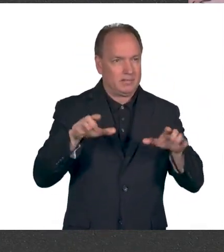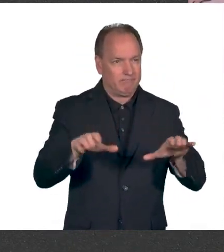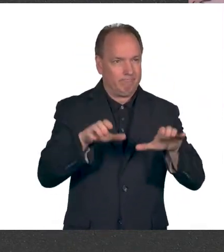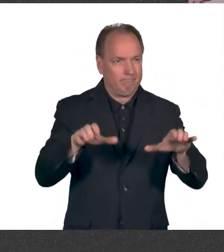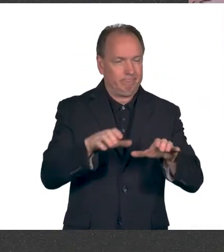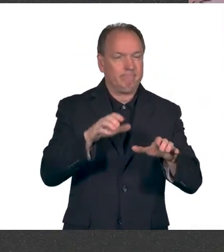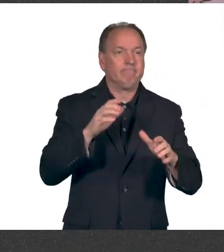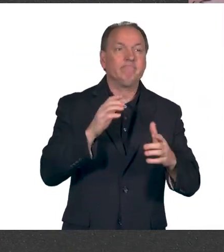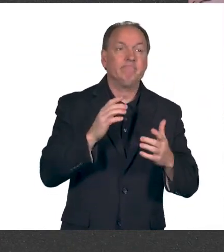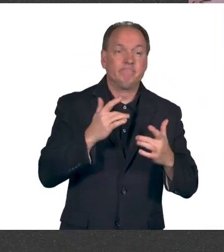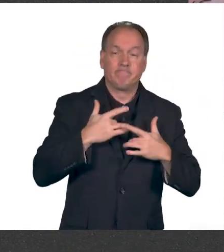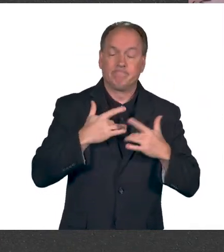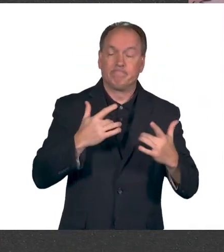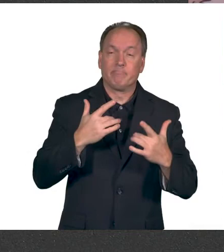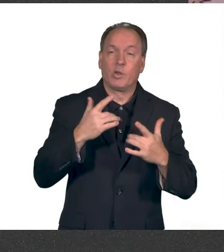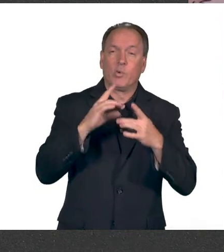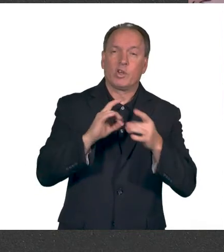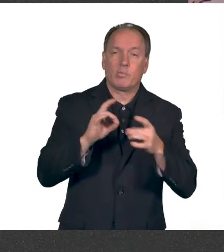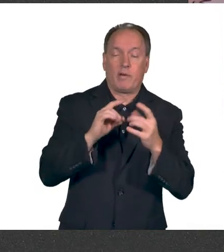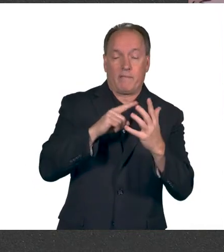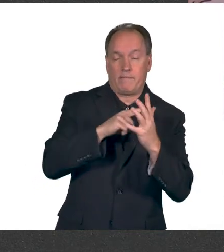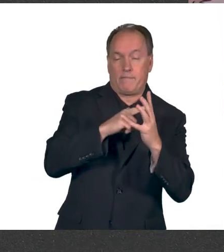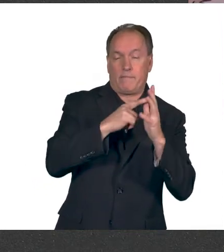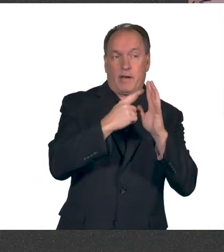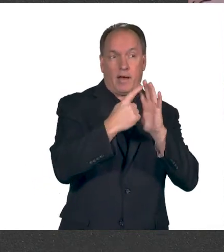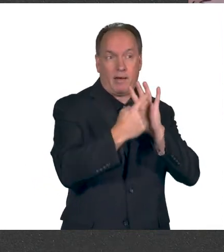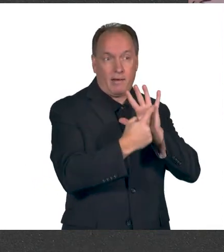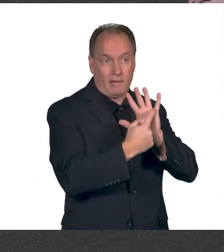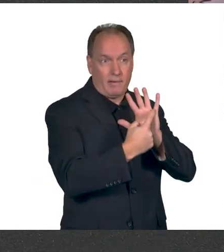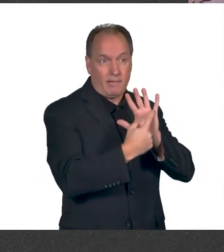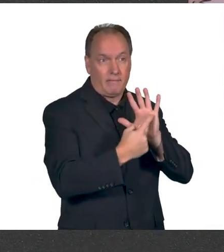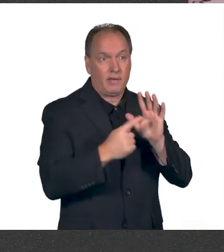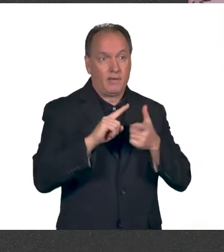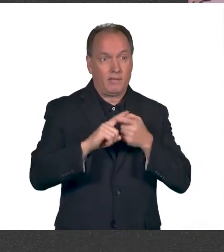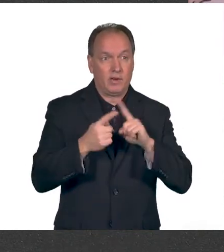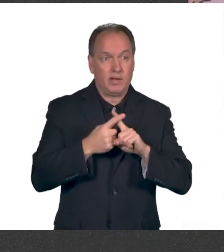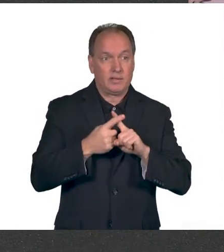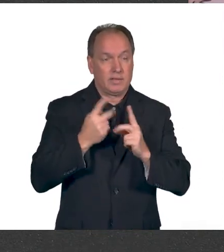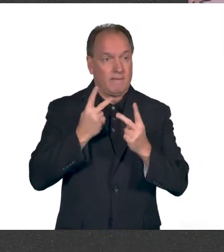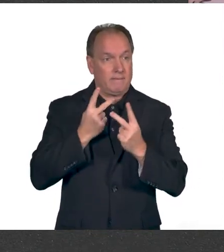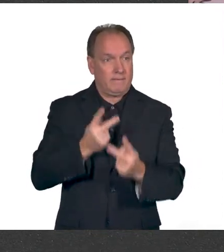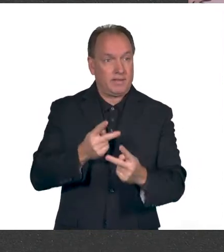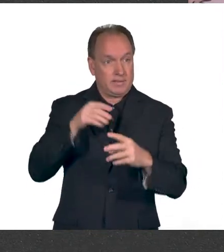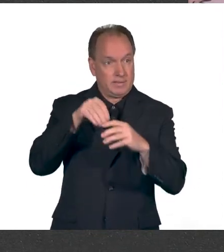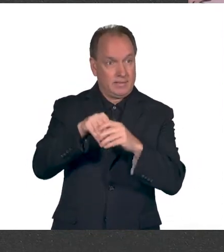Now in this activity, we're going to talk about bear's five of his friends that he had visit him in the cave.